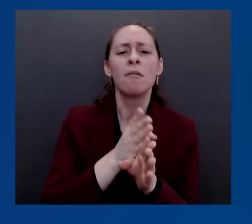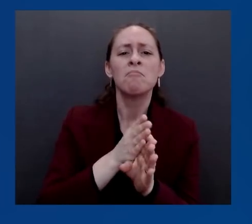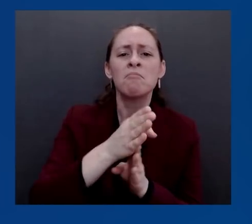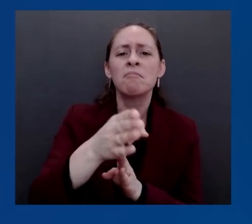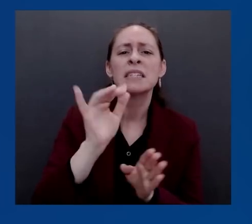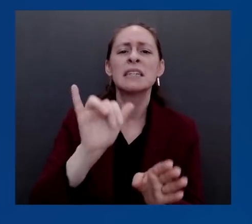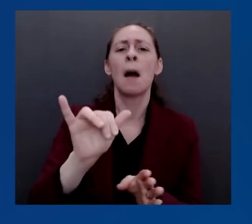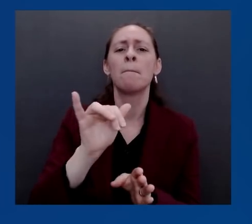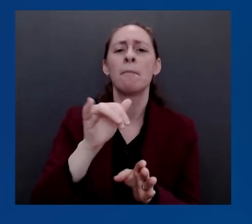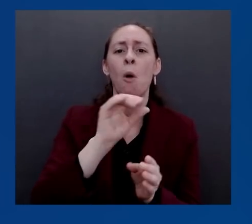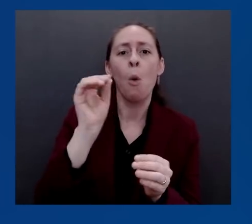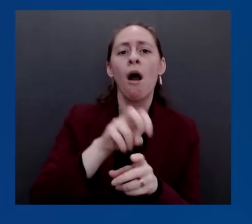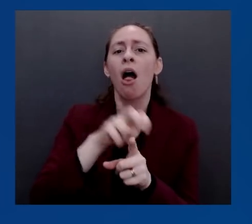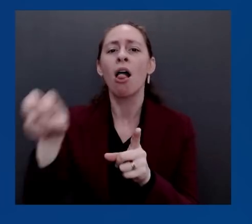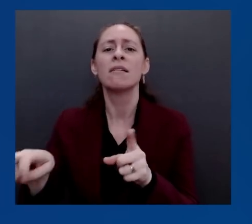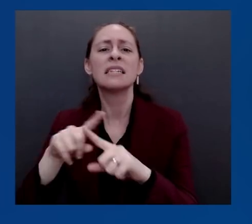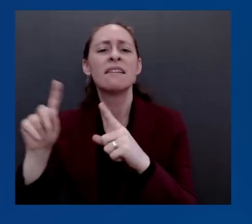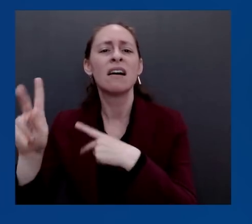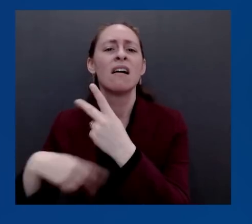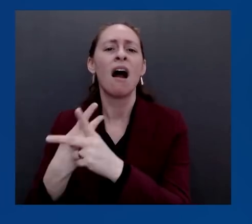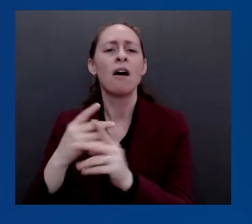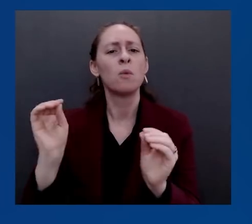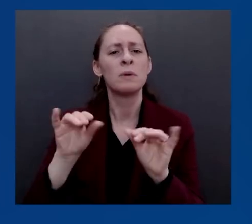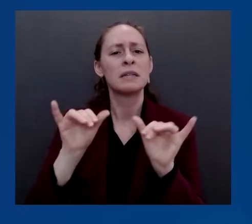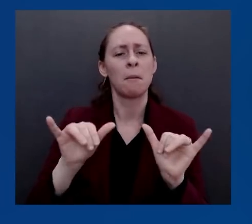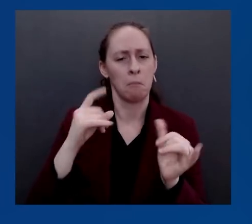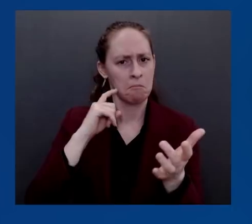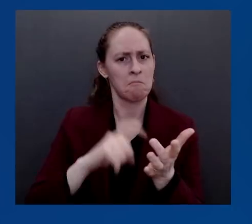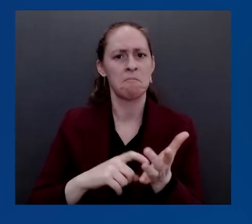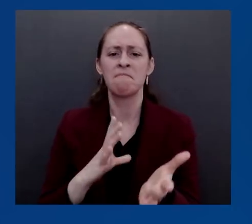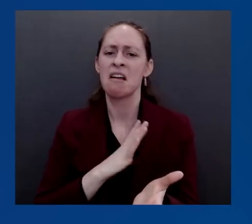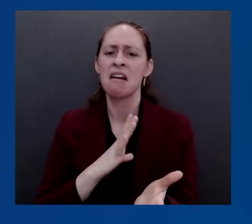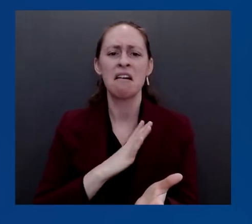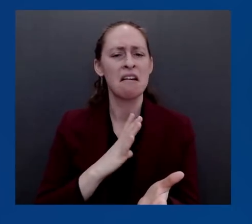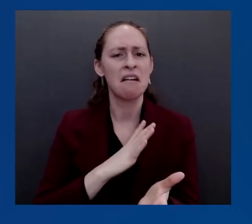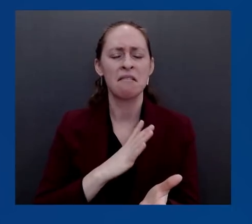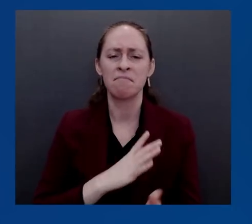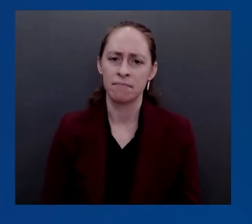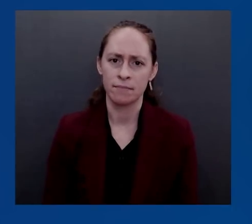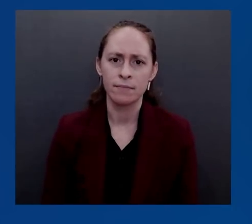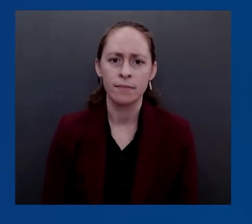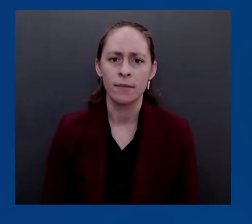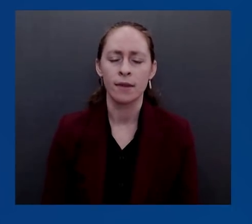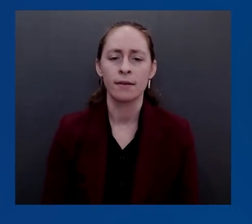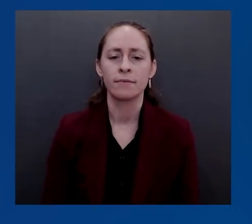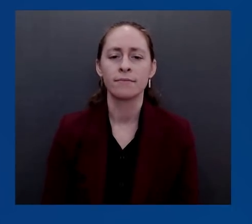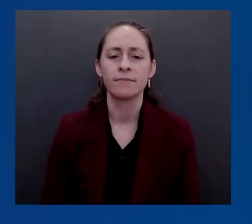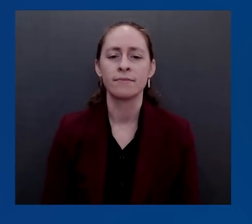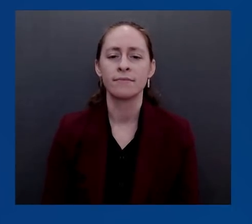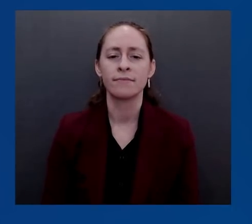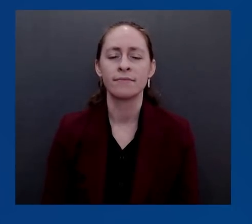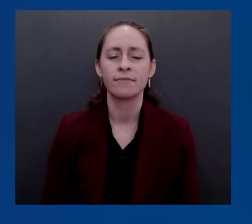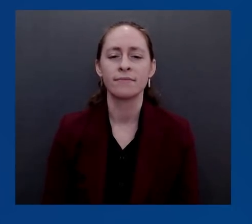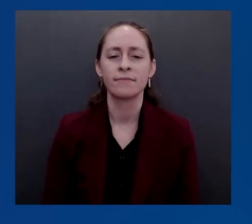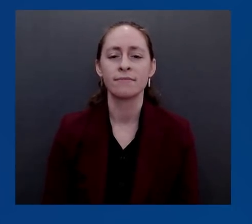And in fact, 92 percent of reports to VAERS, which is all adverse events related or not,